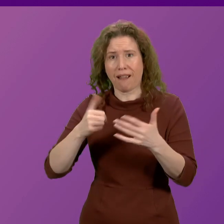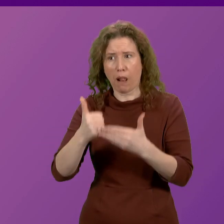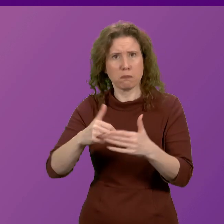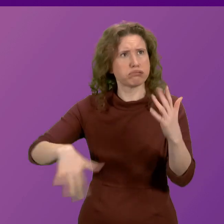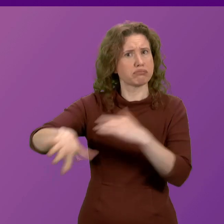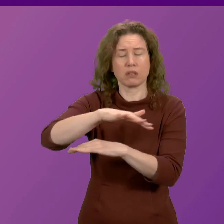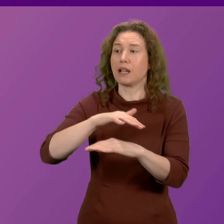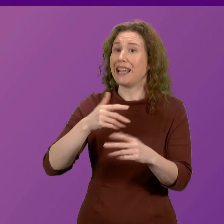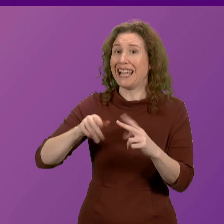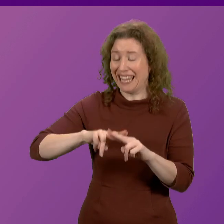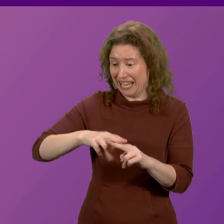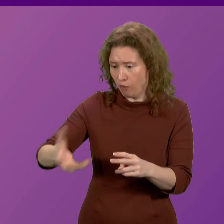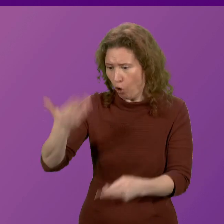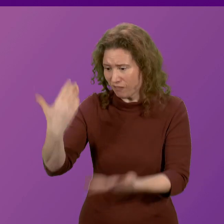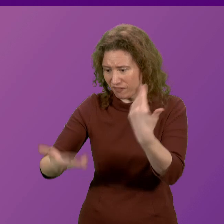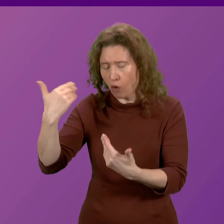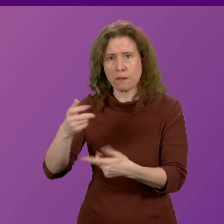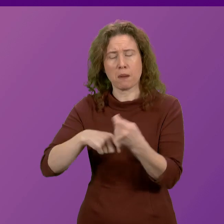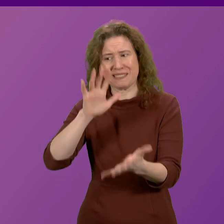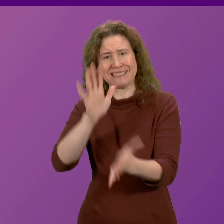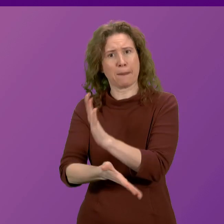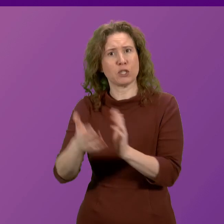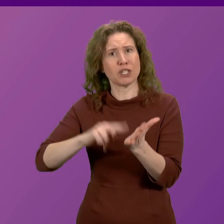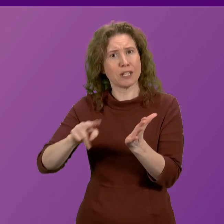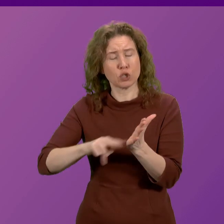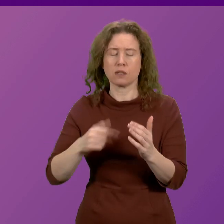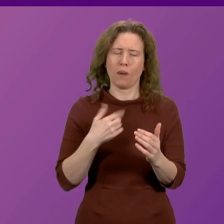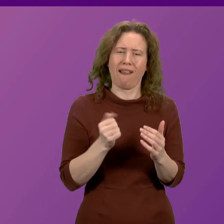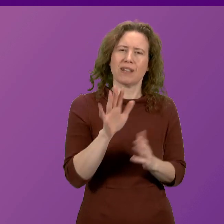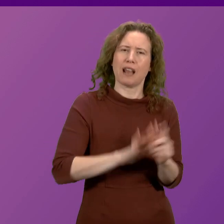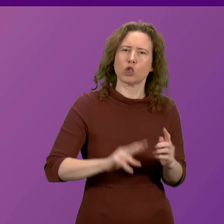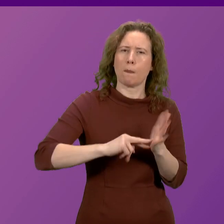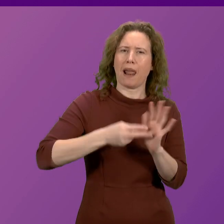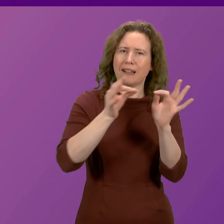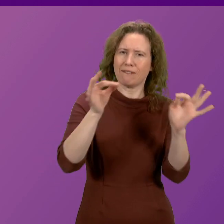increase emissions and damage nature. Our fourth national planning framework includes policies to